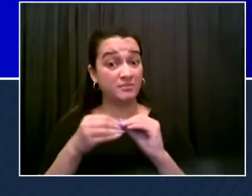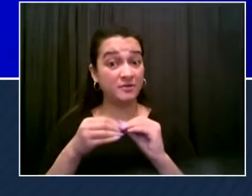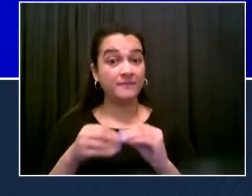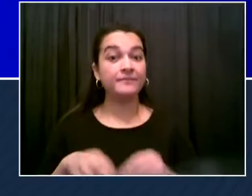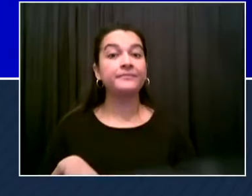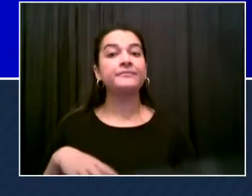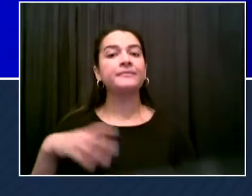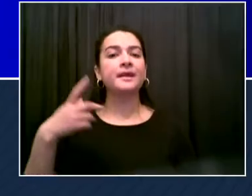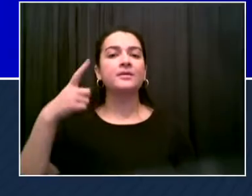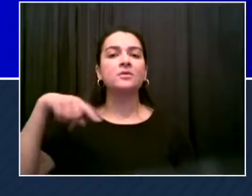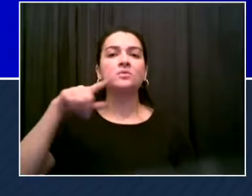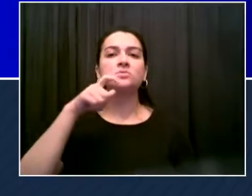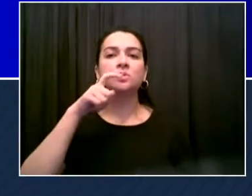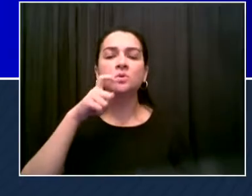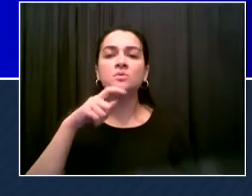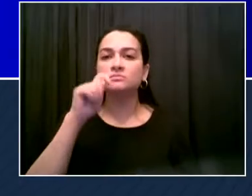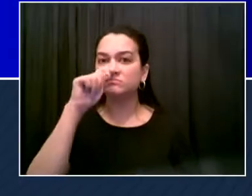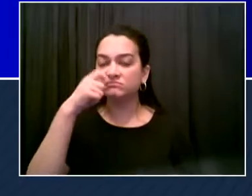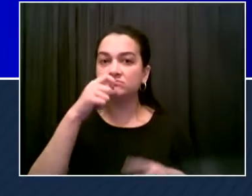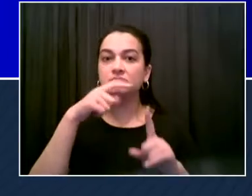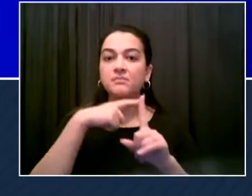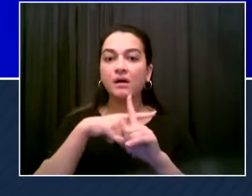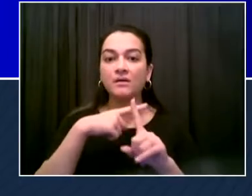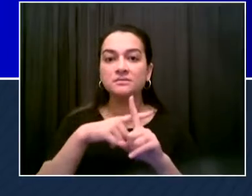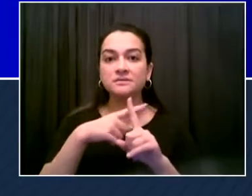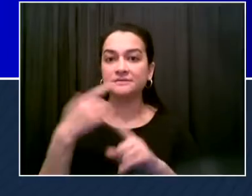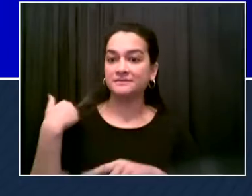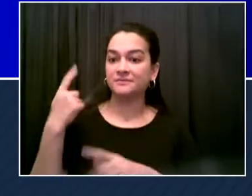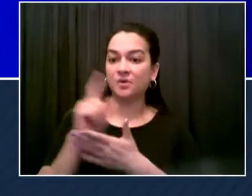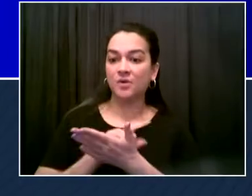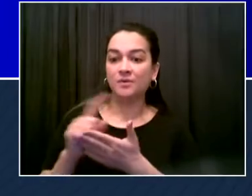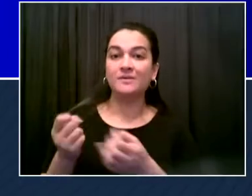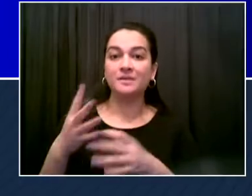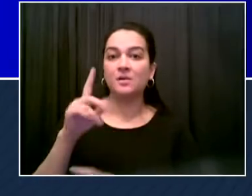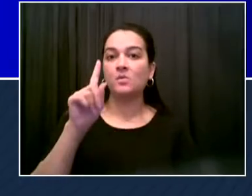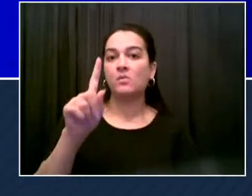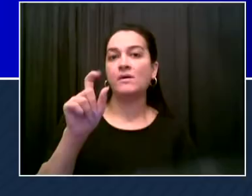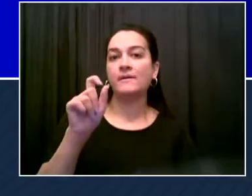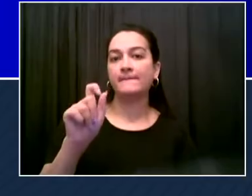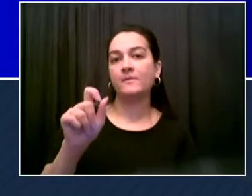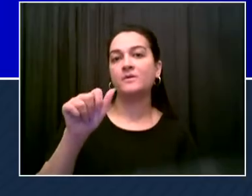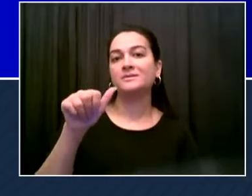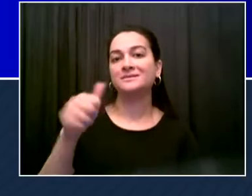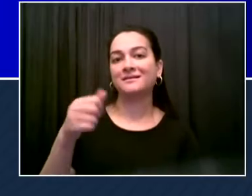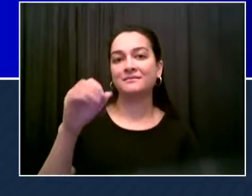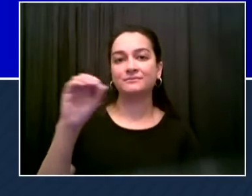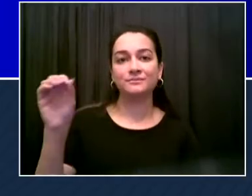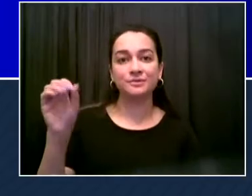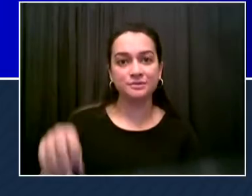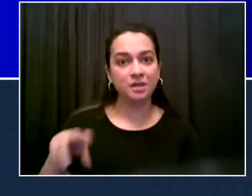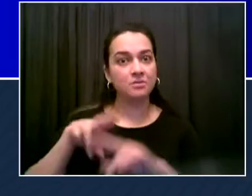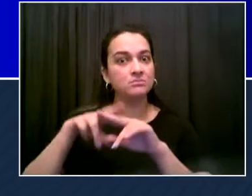DAY AVERAGE, 111 CASES. KEEP GETTING VACCINATED. NUMBER THREE, PNTAGE